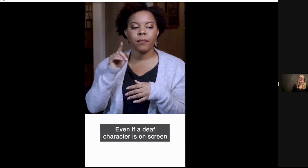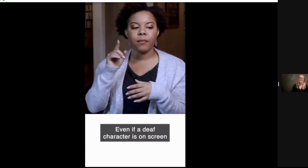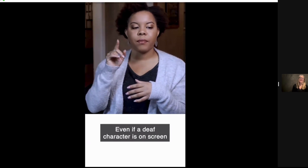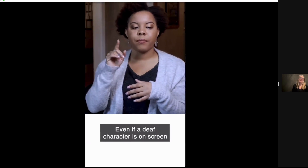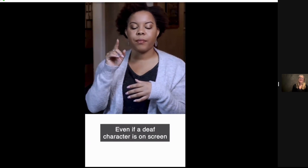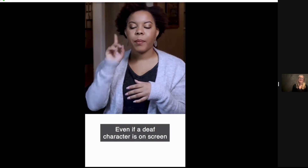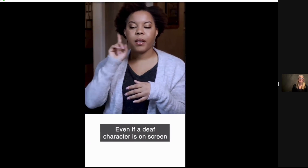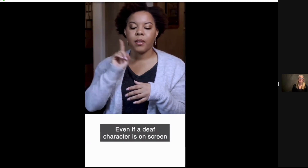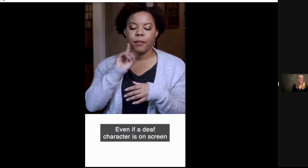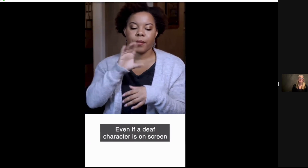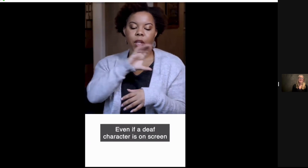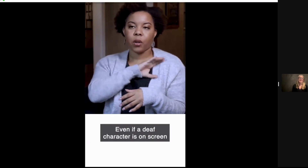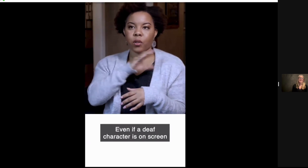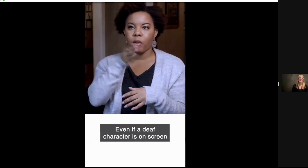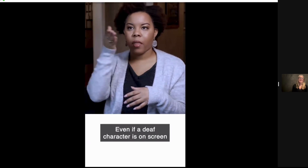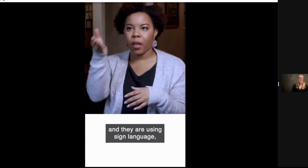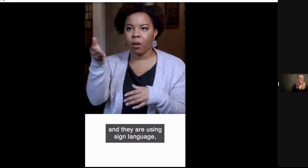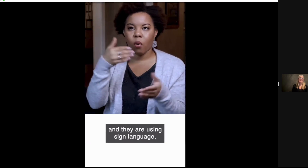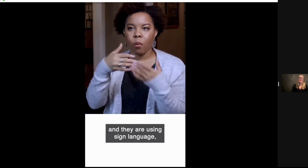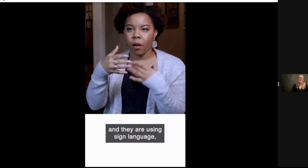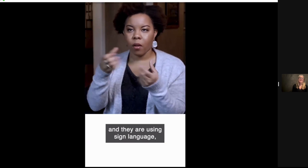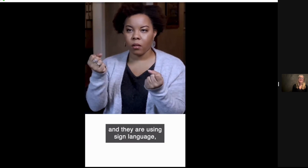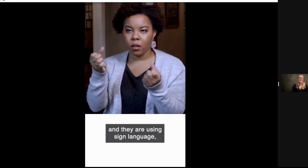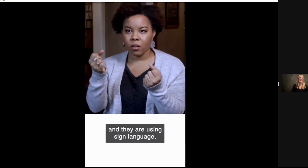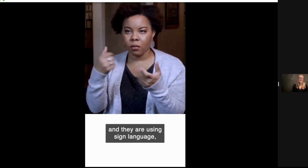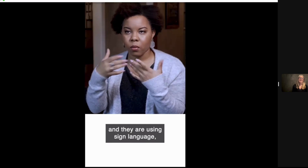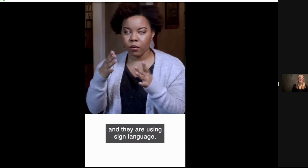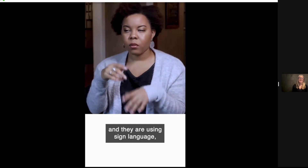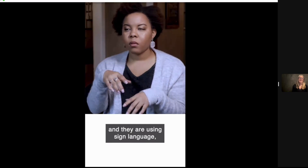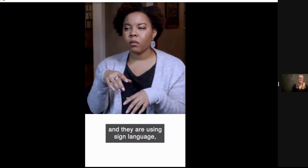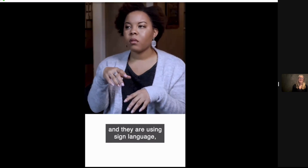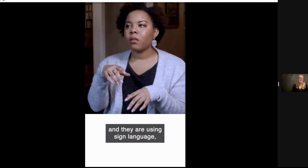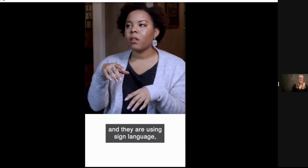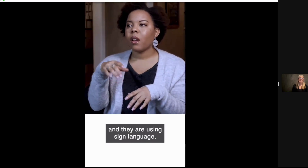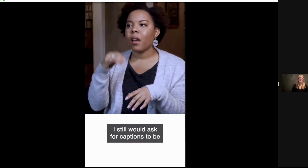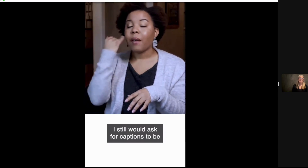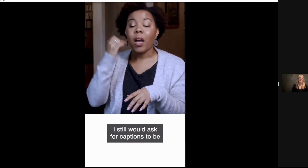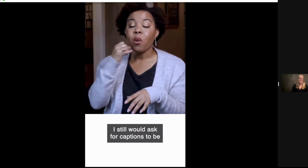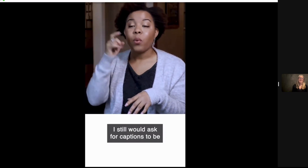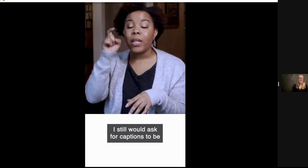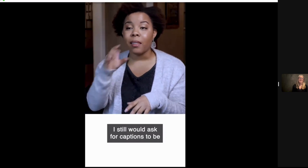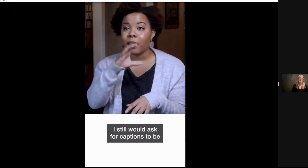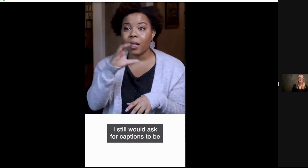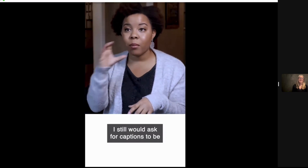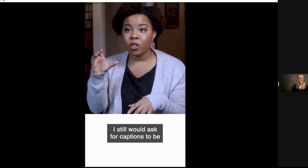does it even occur to them. Even if a deaf character is on screen